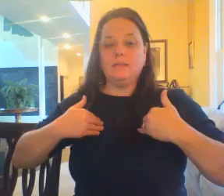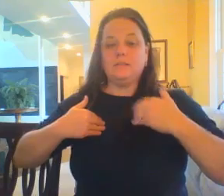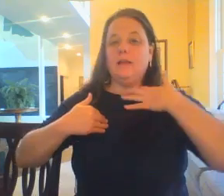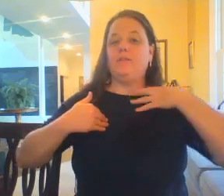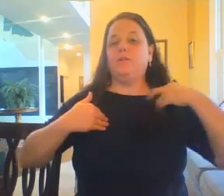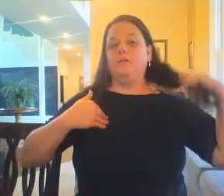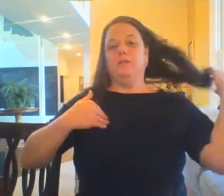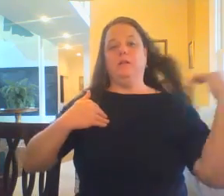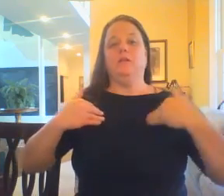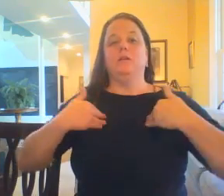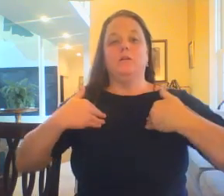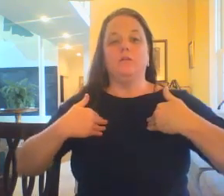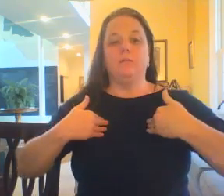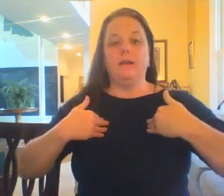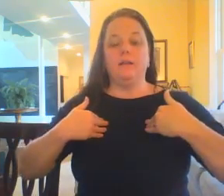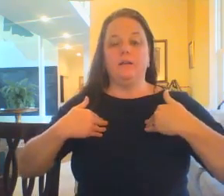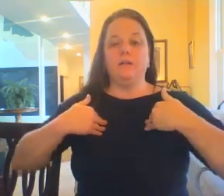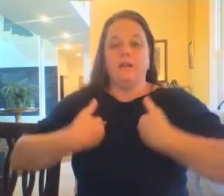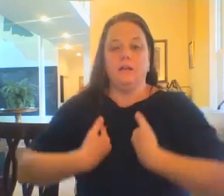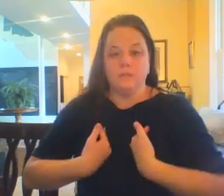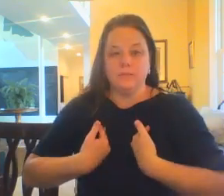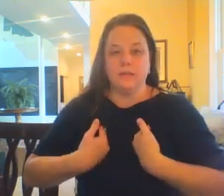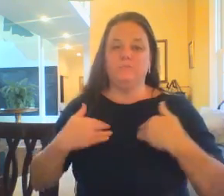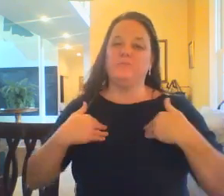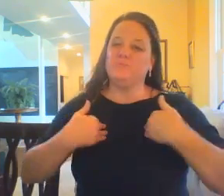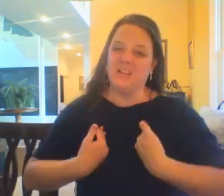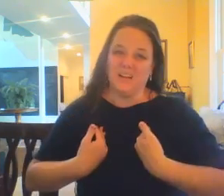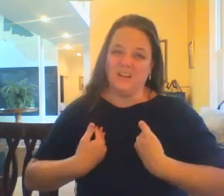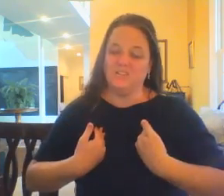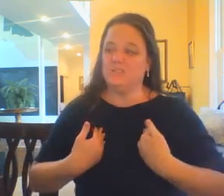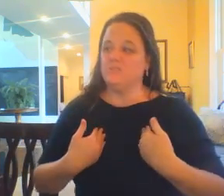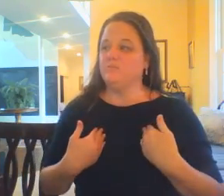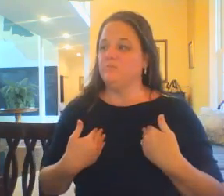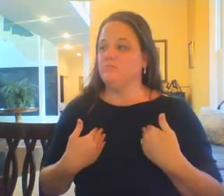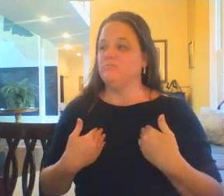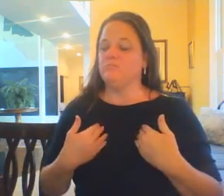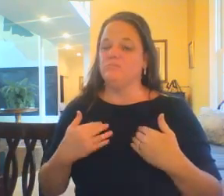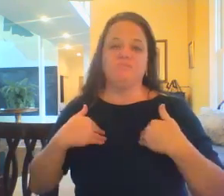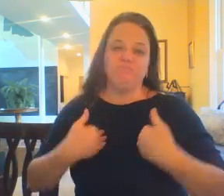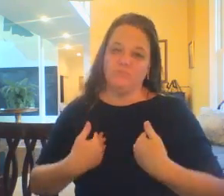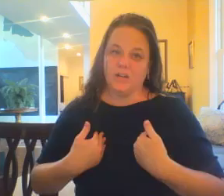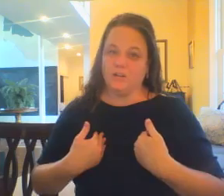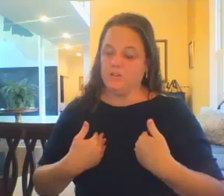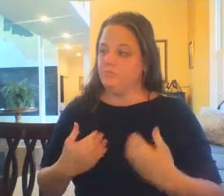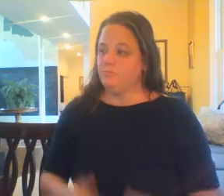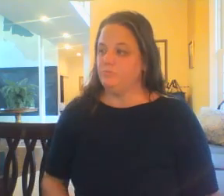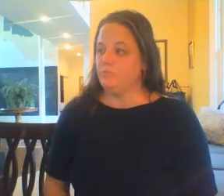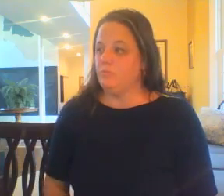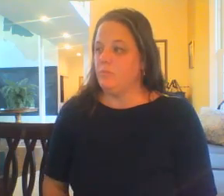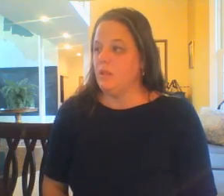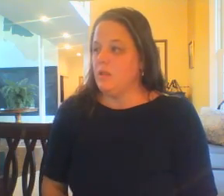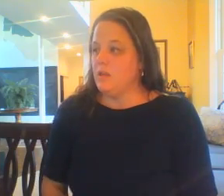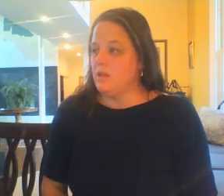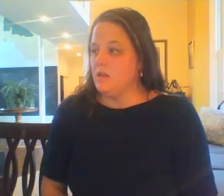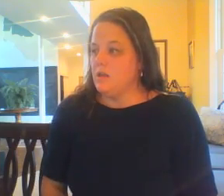together right here and come down tired